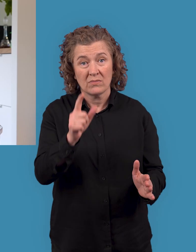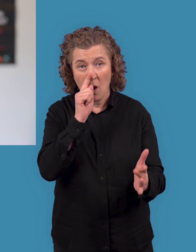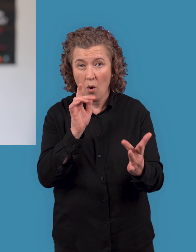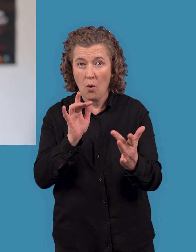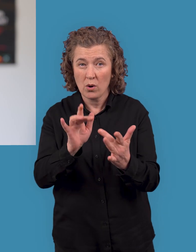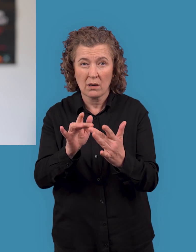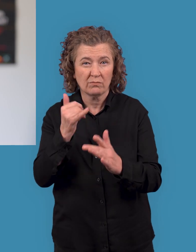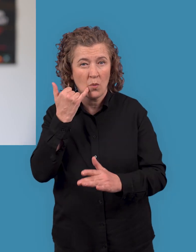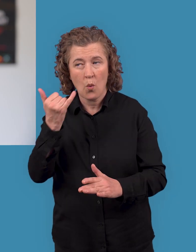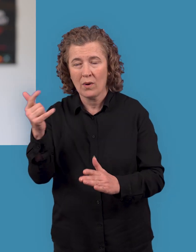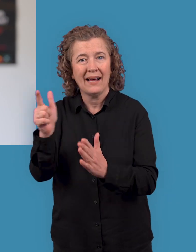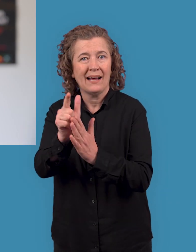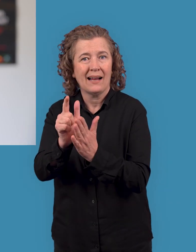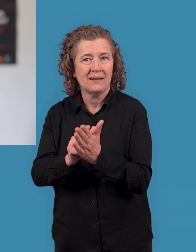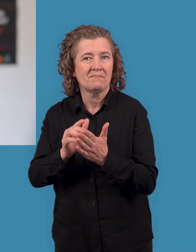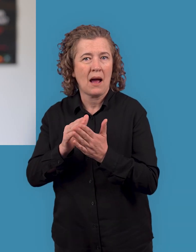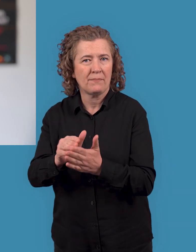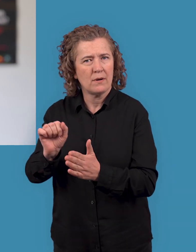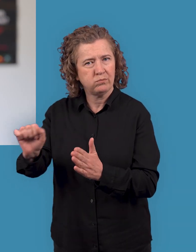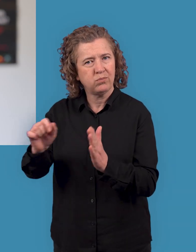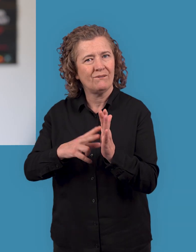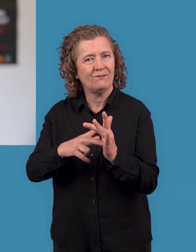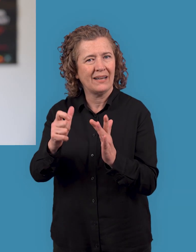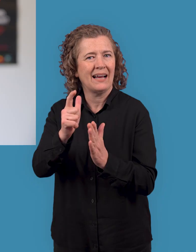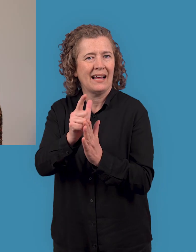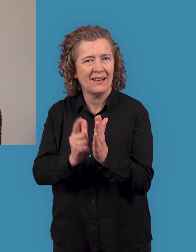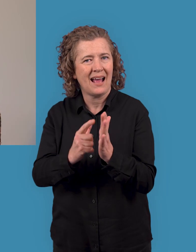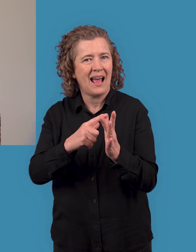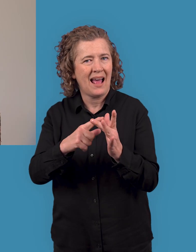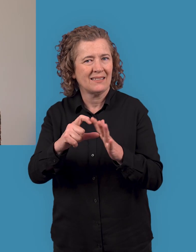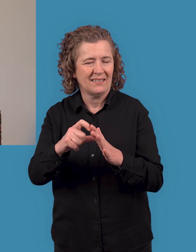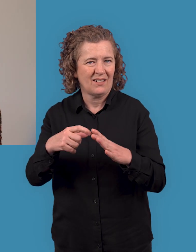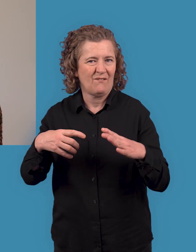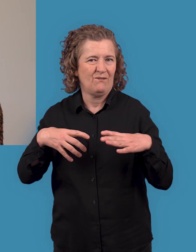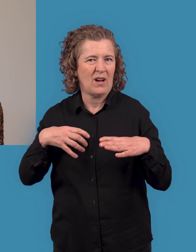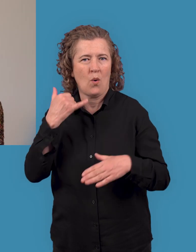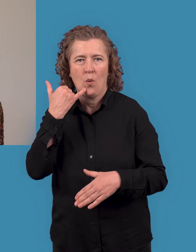You can call Legal Help, Victoria Legal Aid's free helpline